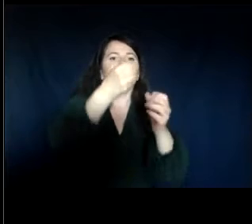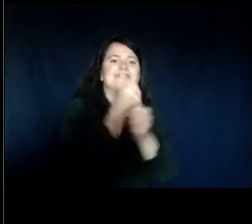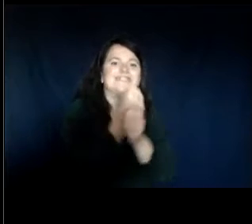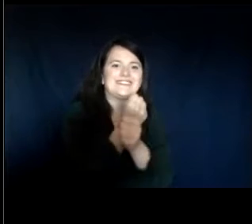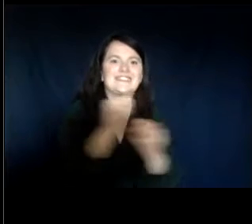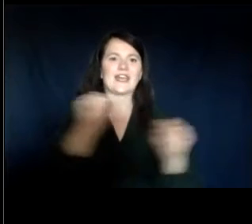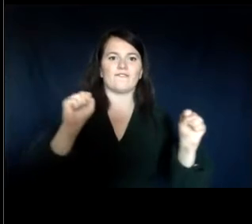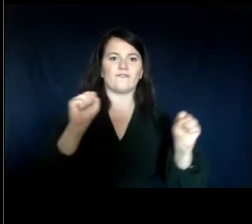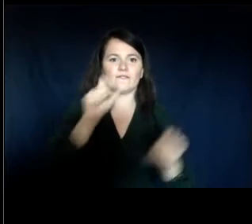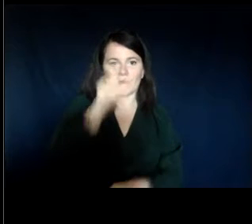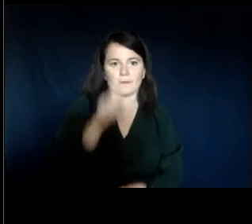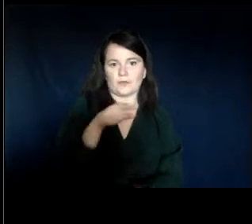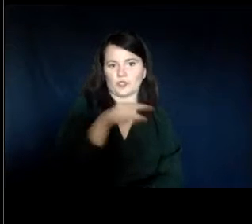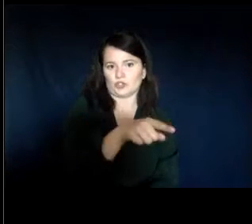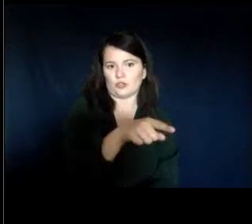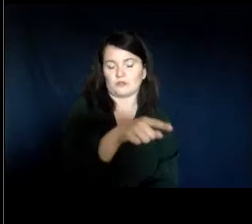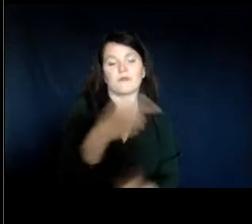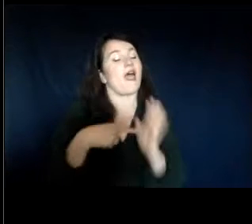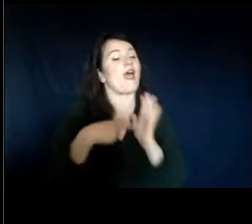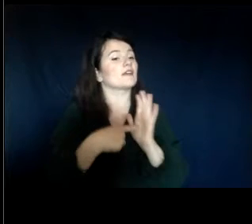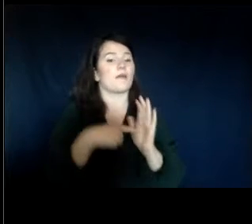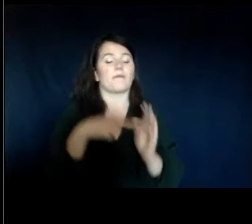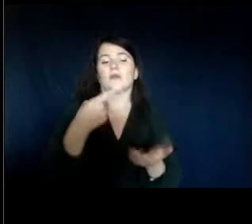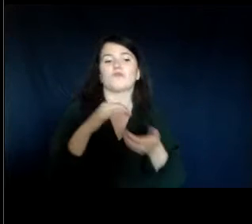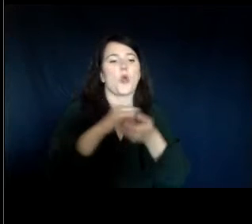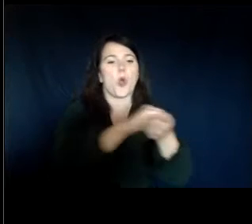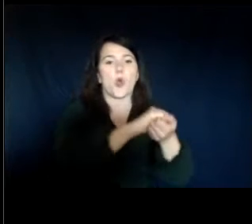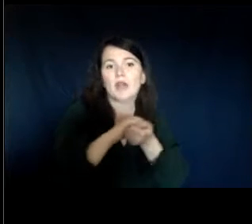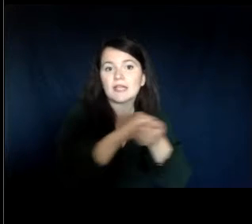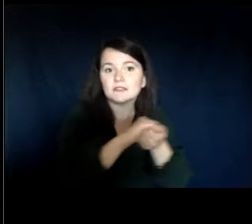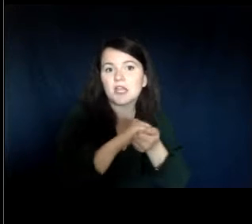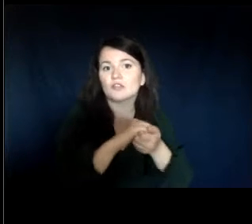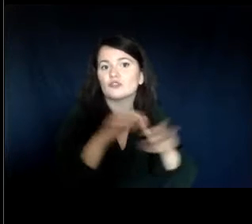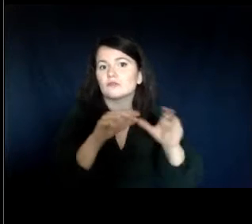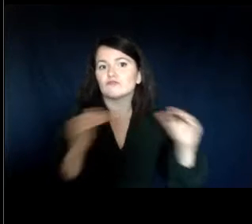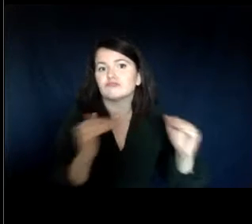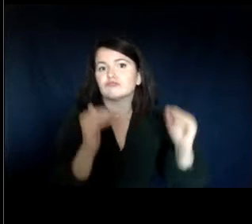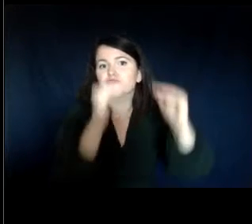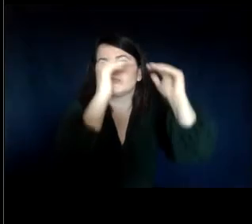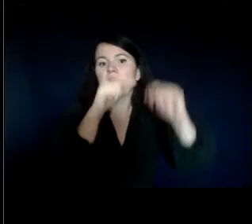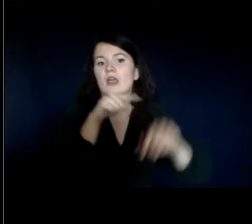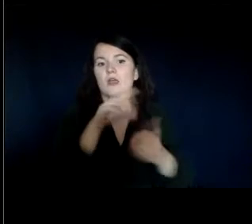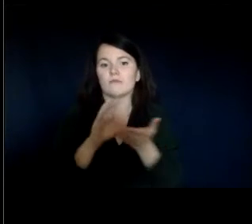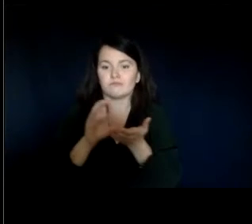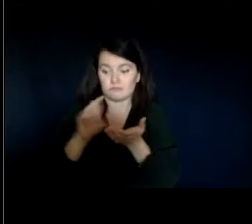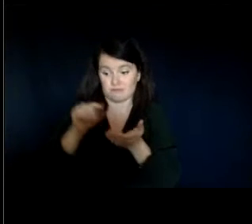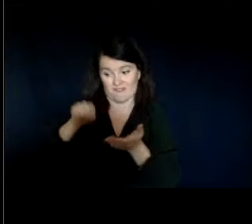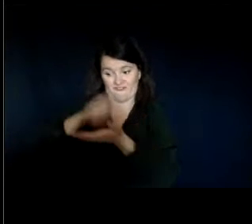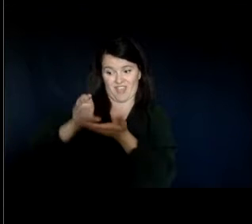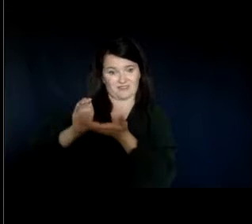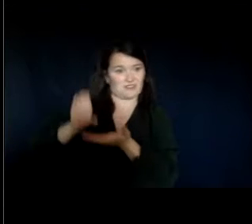the partner organisations, for the key actors